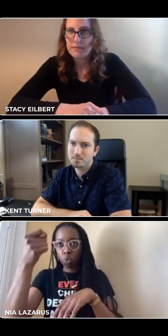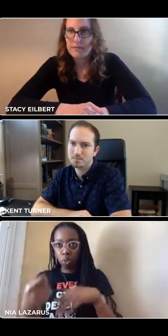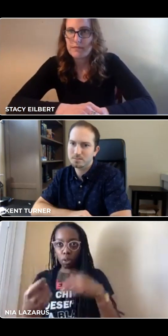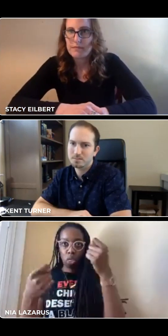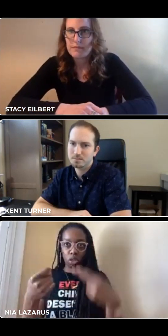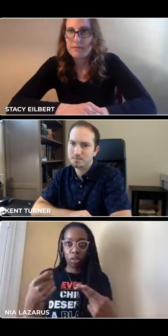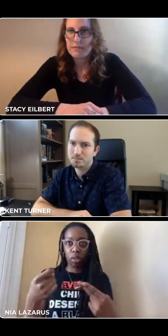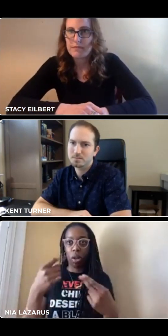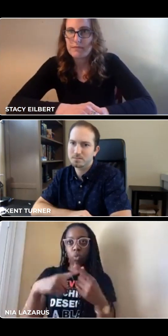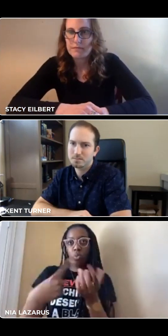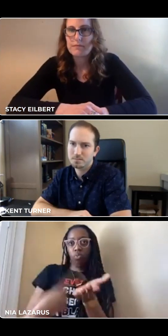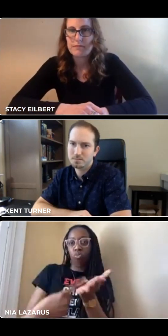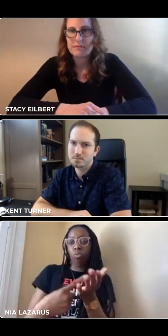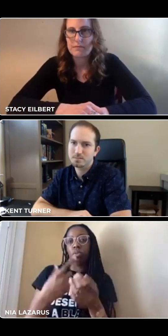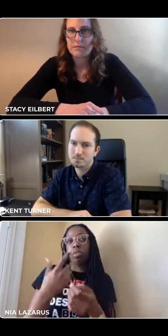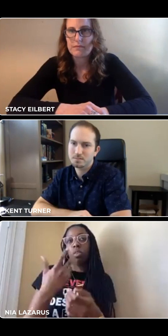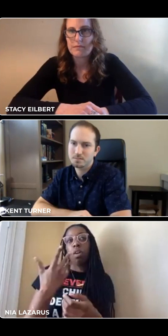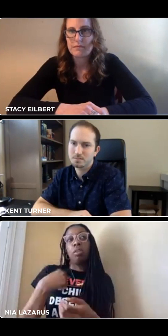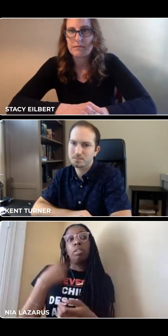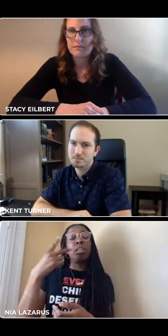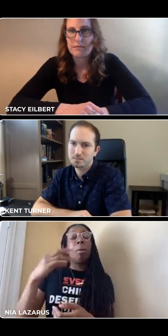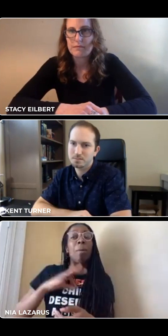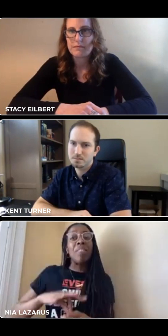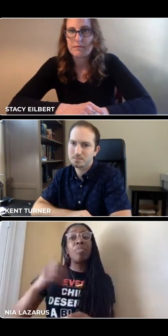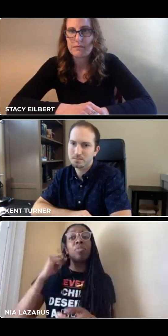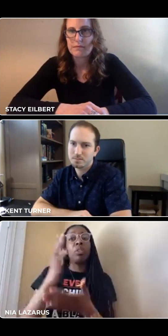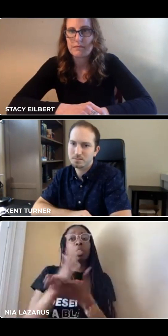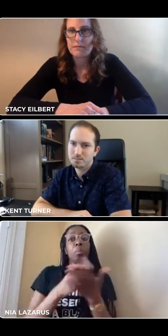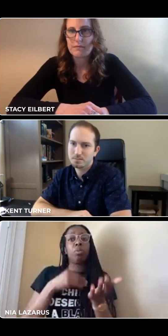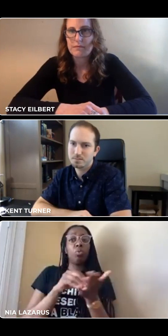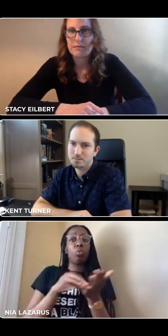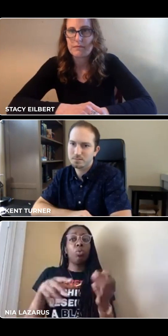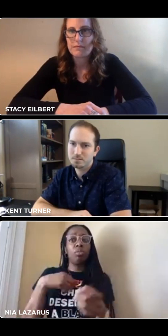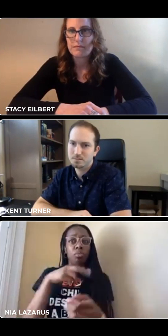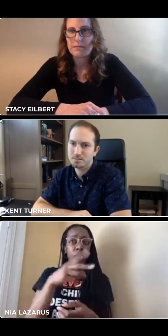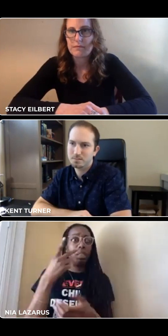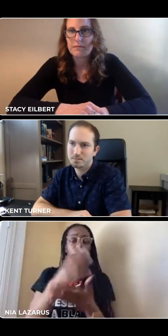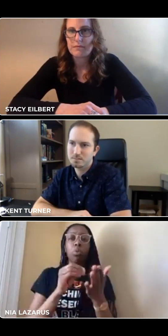we have an opportunity to check in on Tuesdays and Thursdays, via video conference, and go